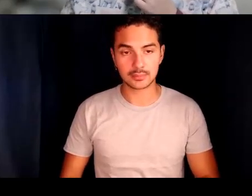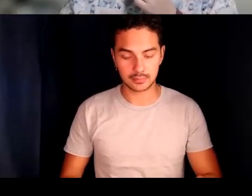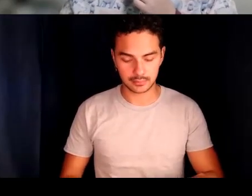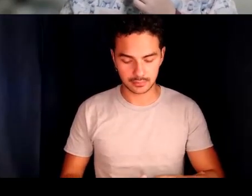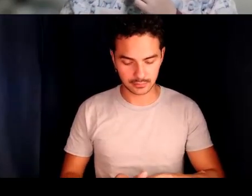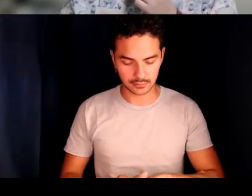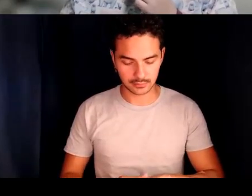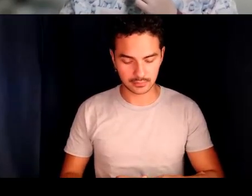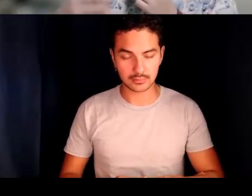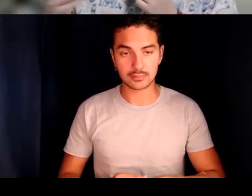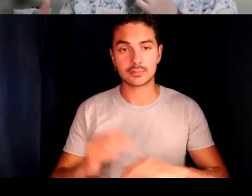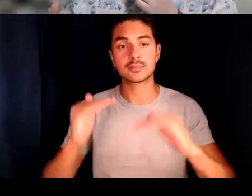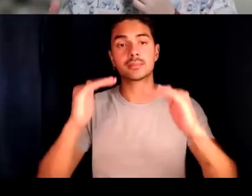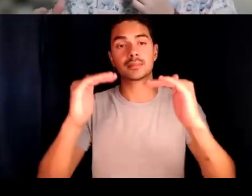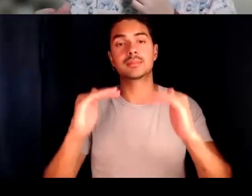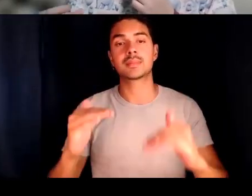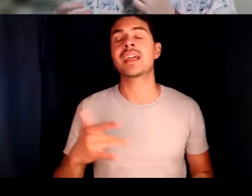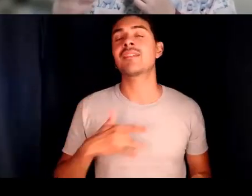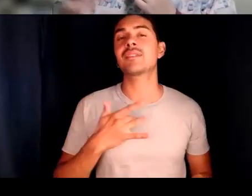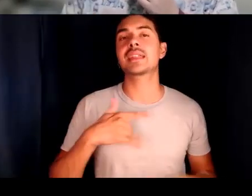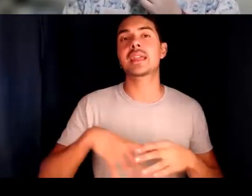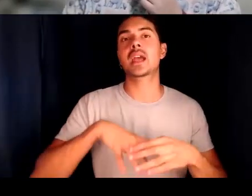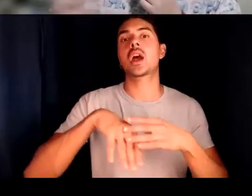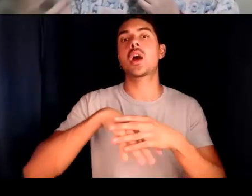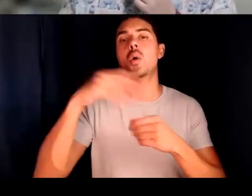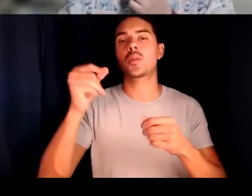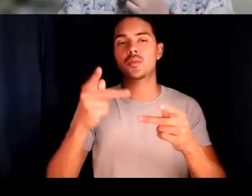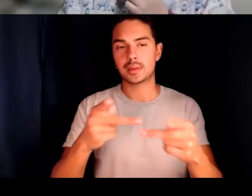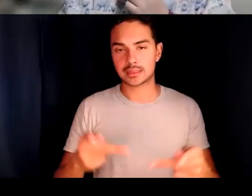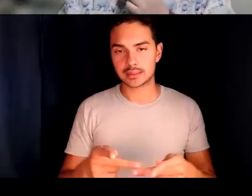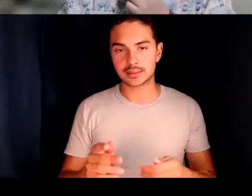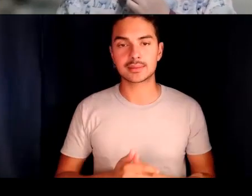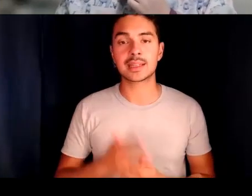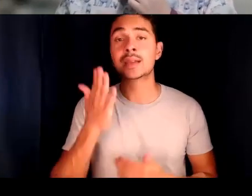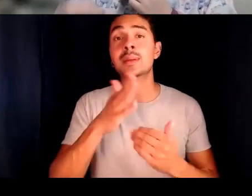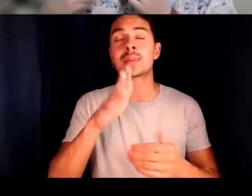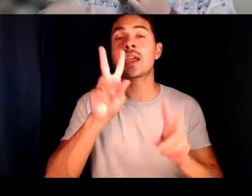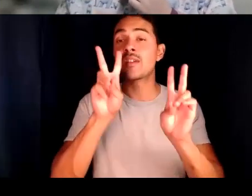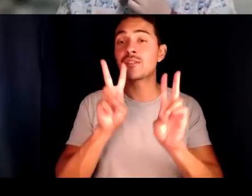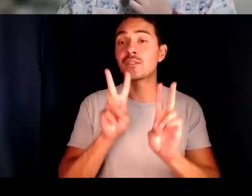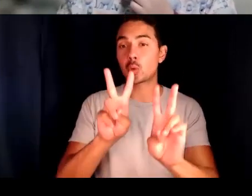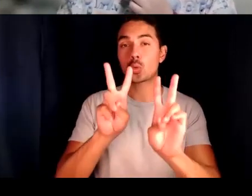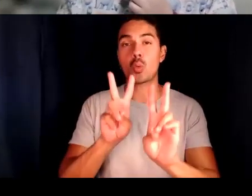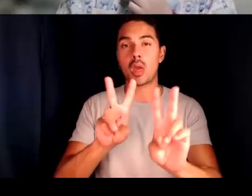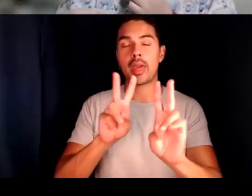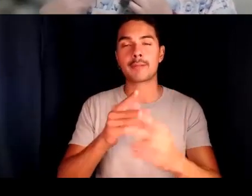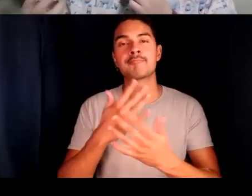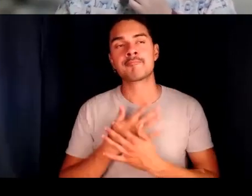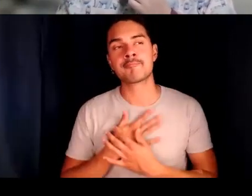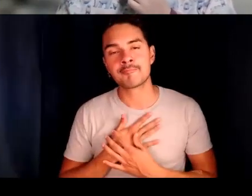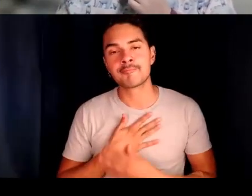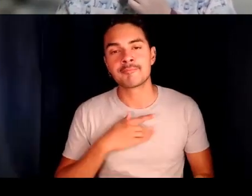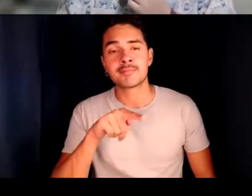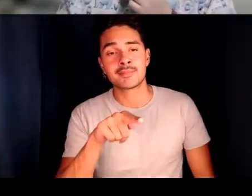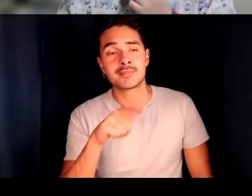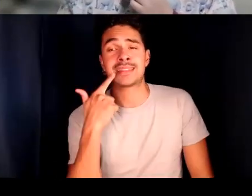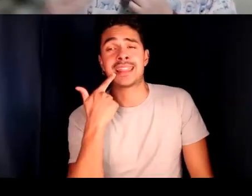Many of us have probably seen the example of laughter at a funeral or when you get bad news and somebody laughs.